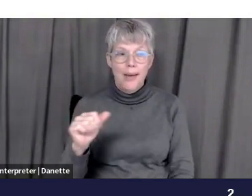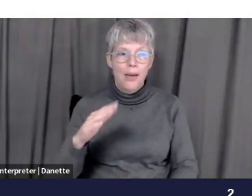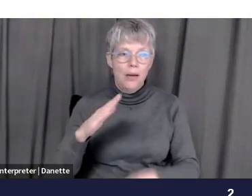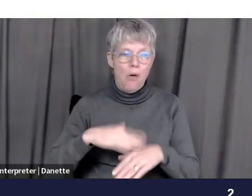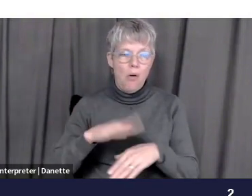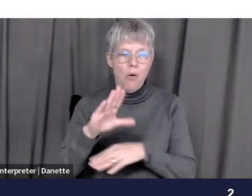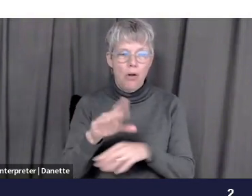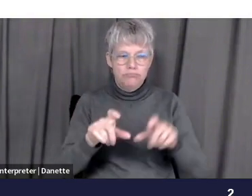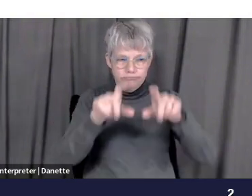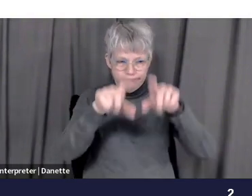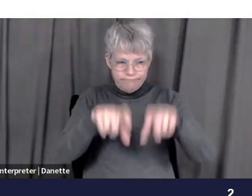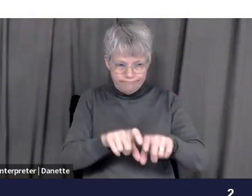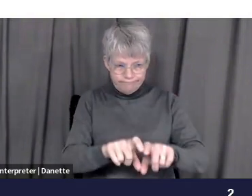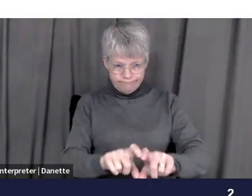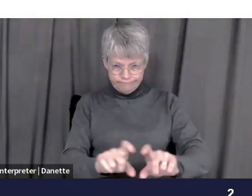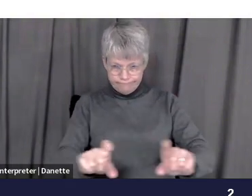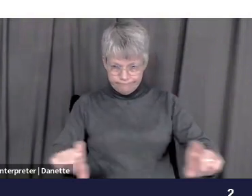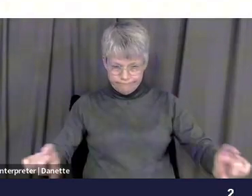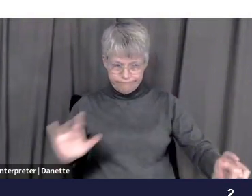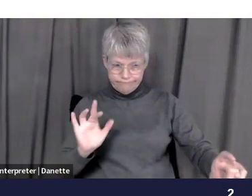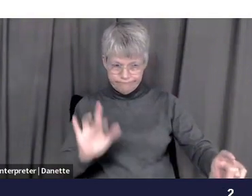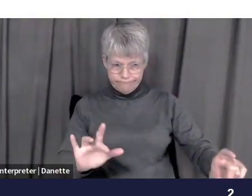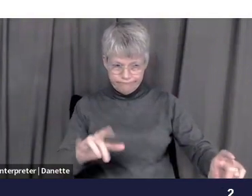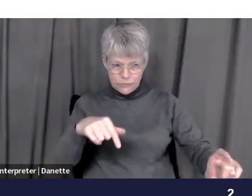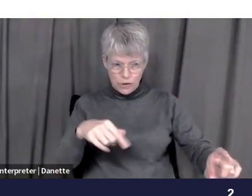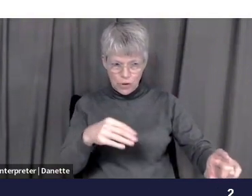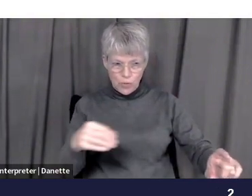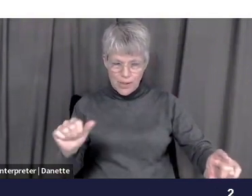We will answer as many questions as time allows after the presentation.